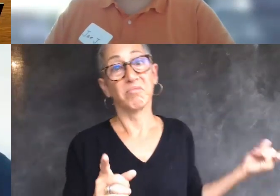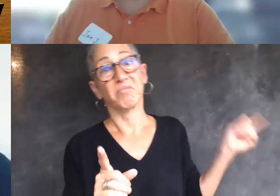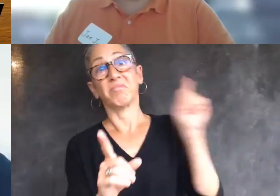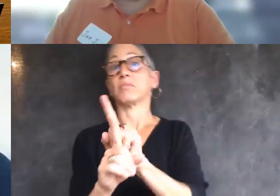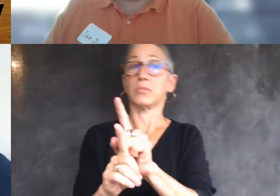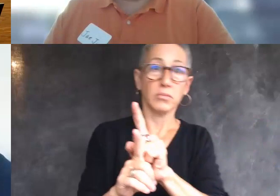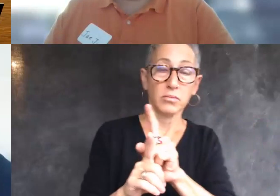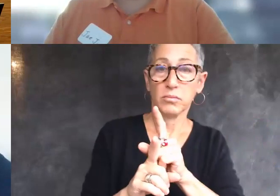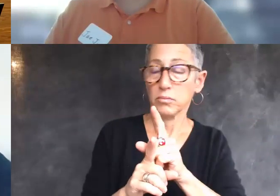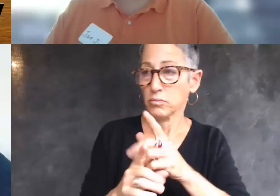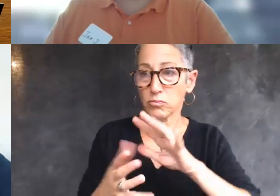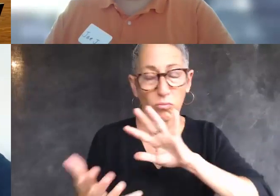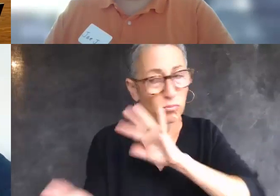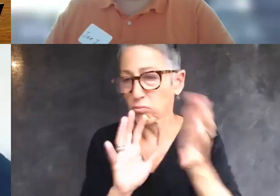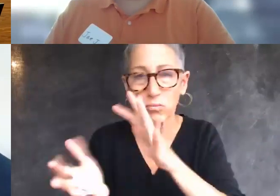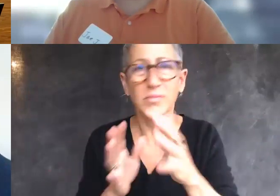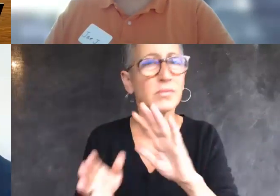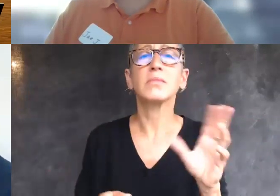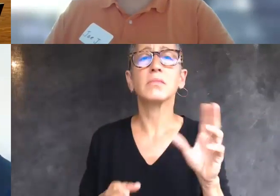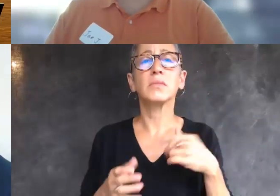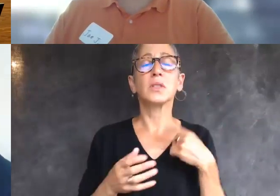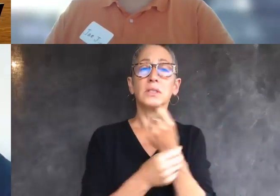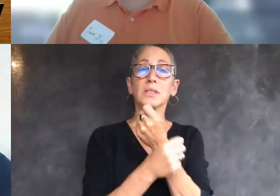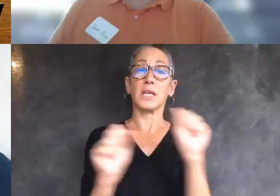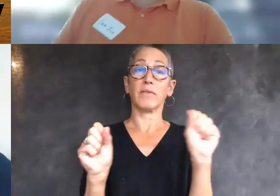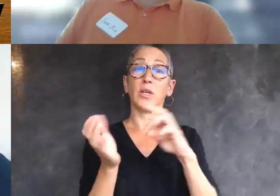I believe in safety, meaning that everyone has what they need.